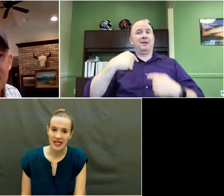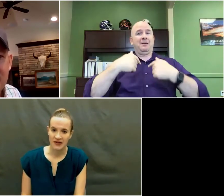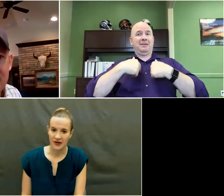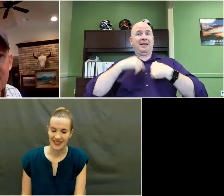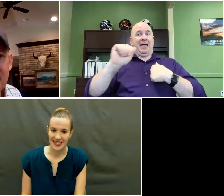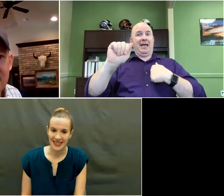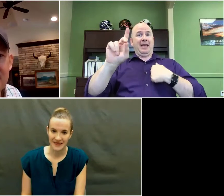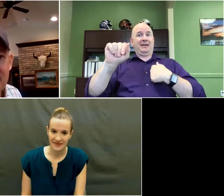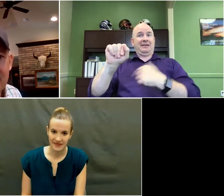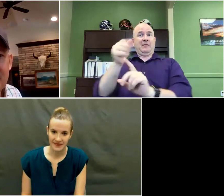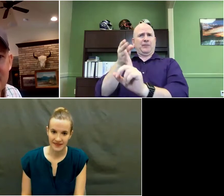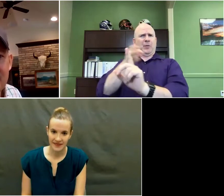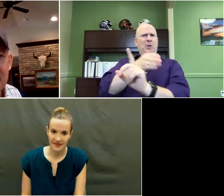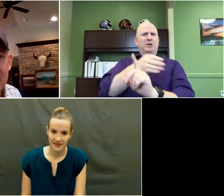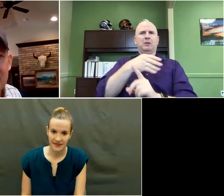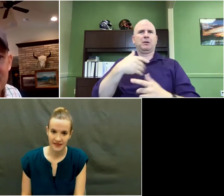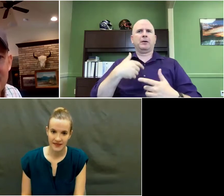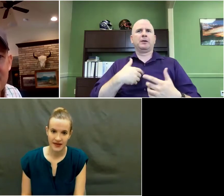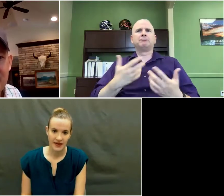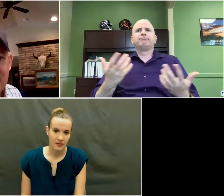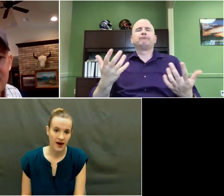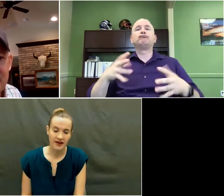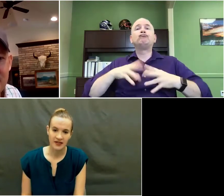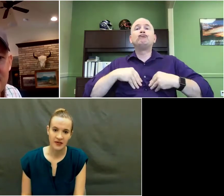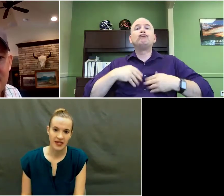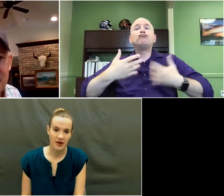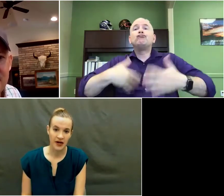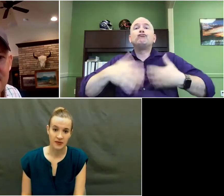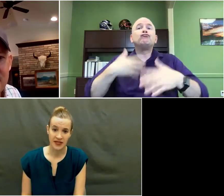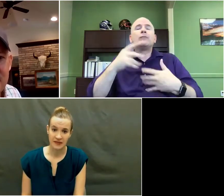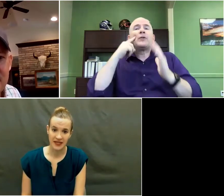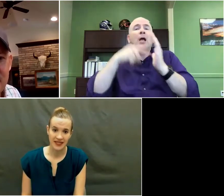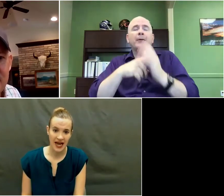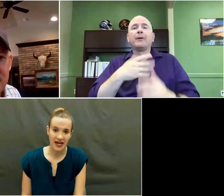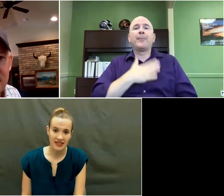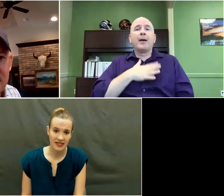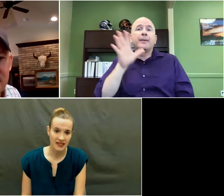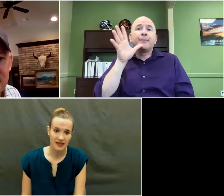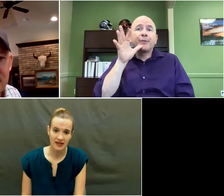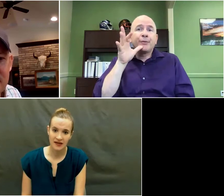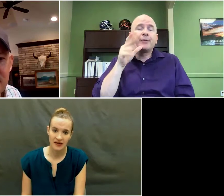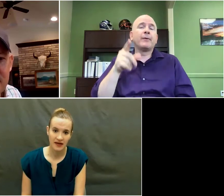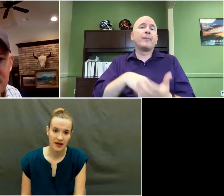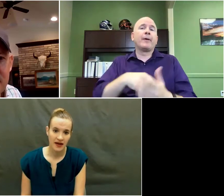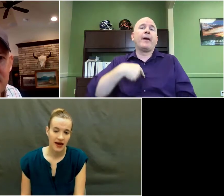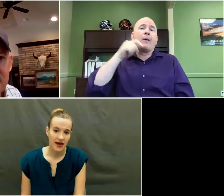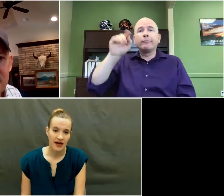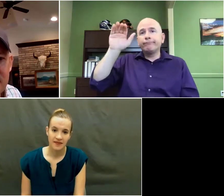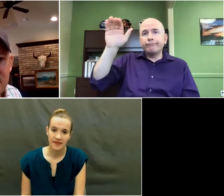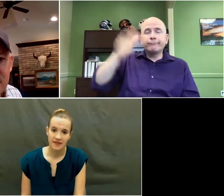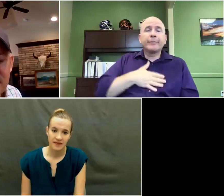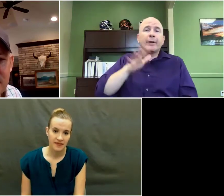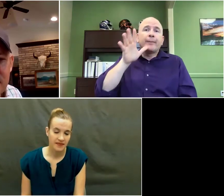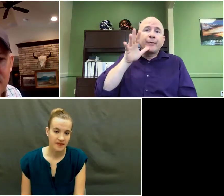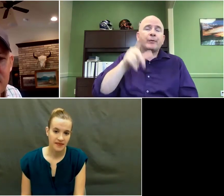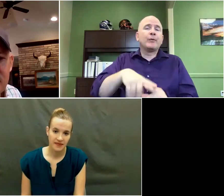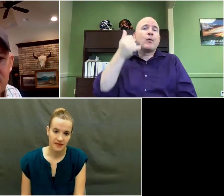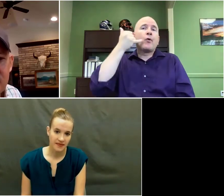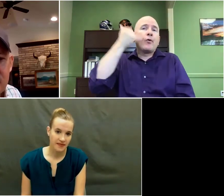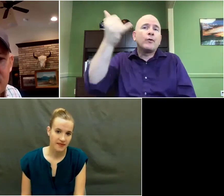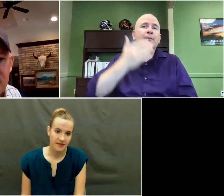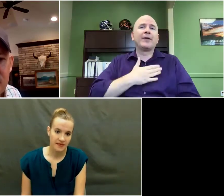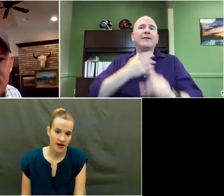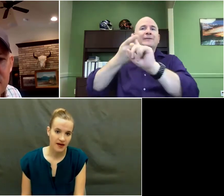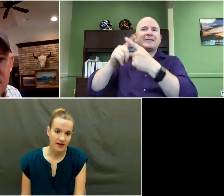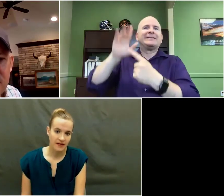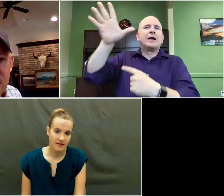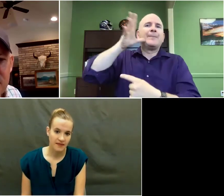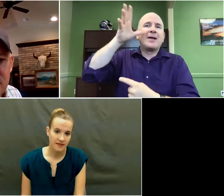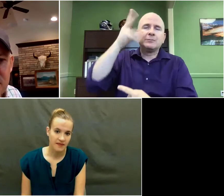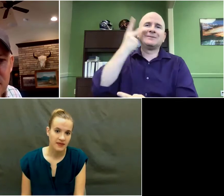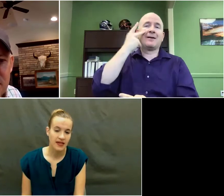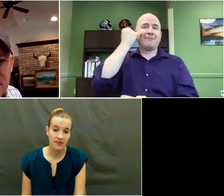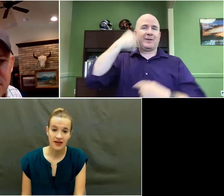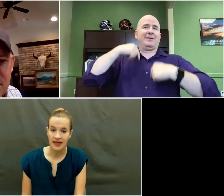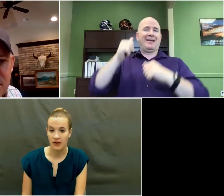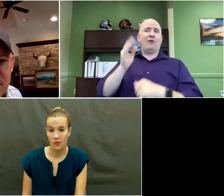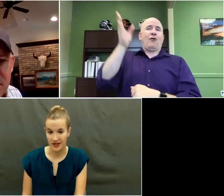University, prior to the Americans with Disabilities Act, um, something that was